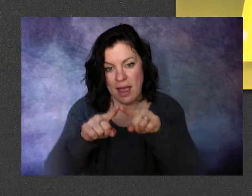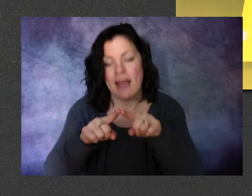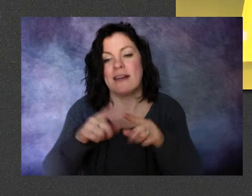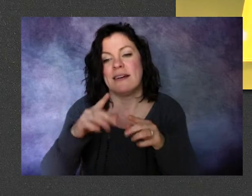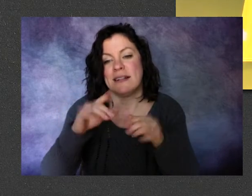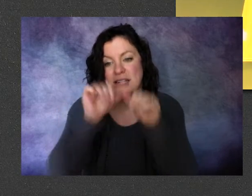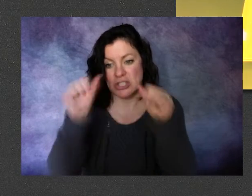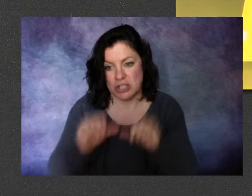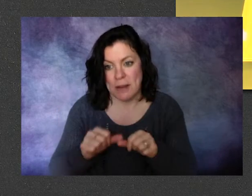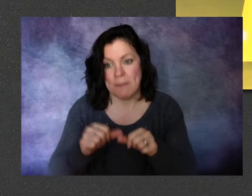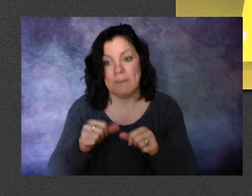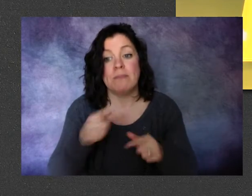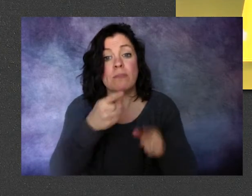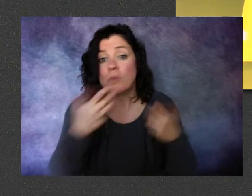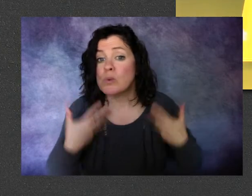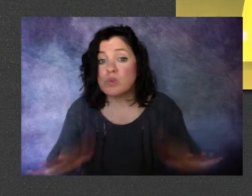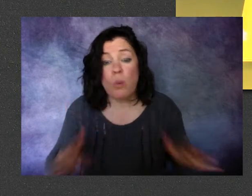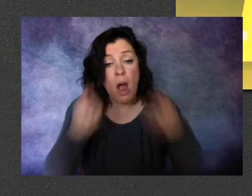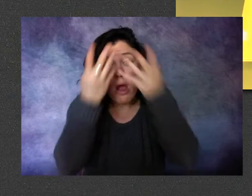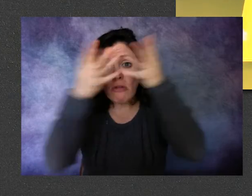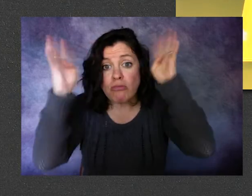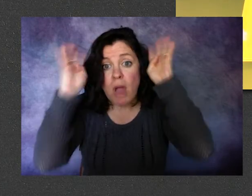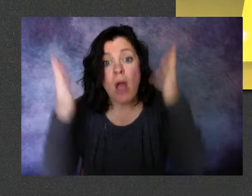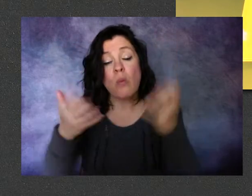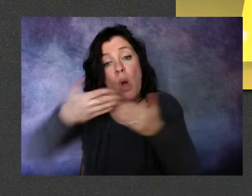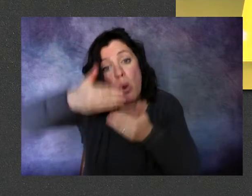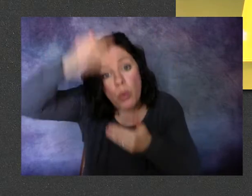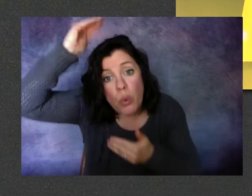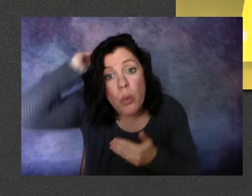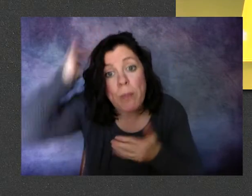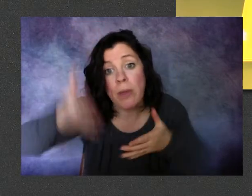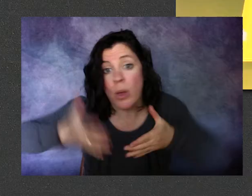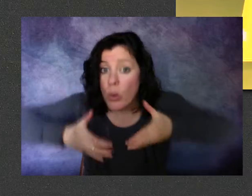But if you don't want to make yours into a crown and you just want to leave it as is that's okay.